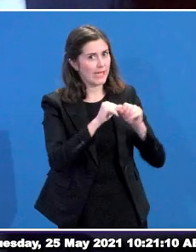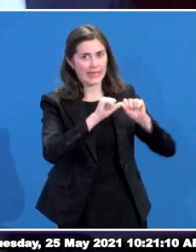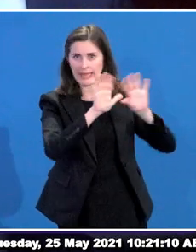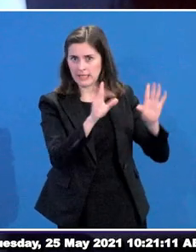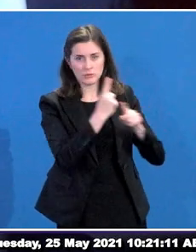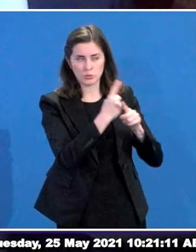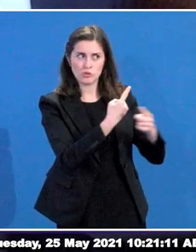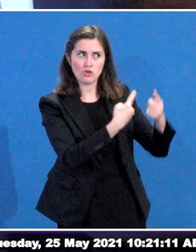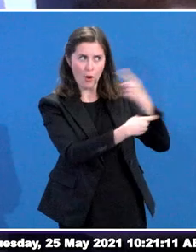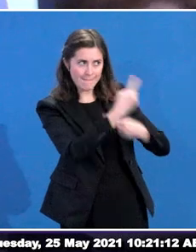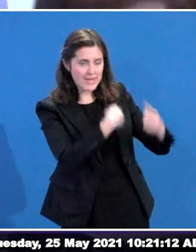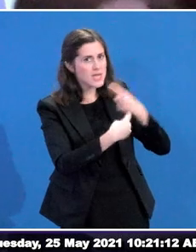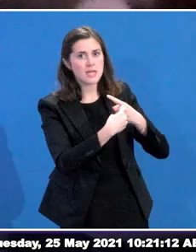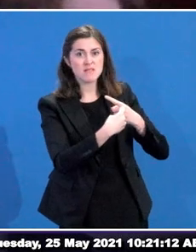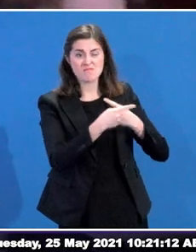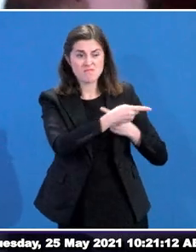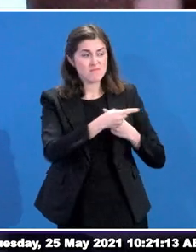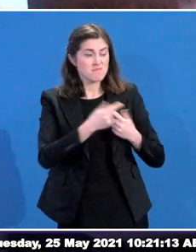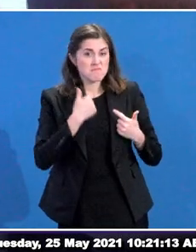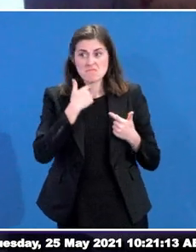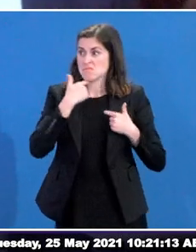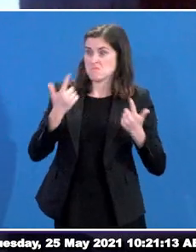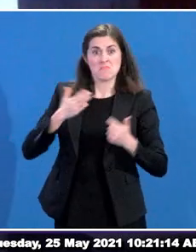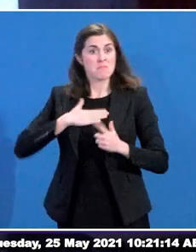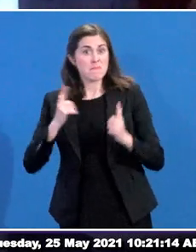that it didn't matter what his management said,